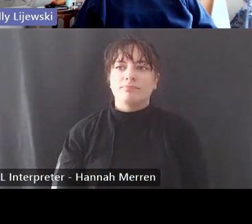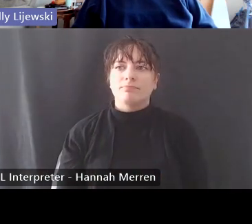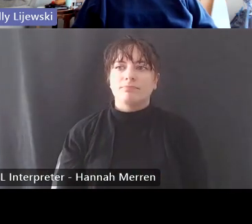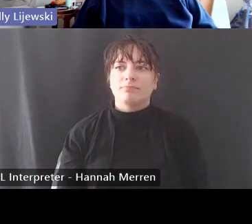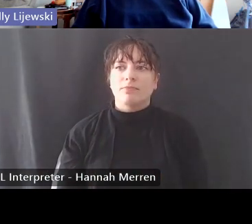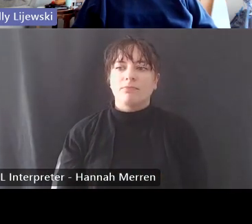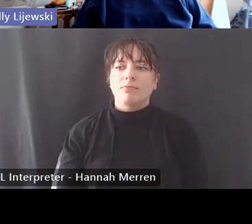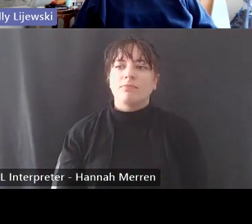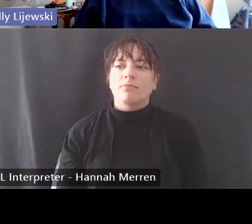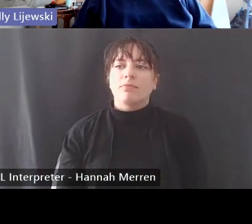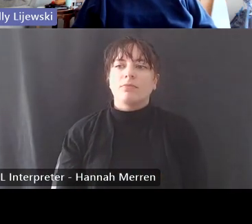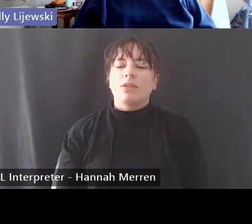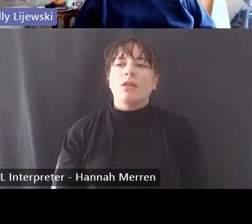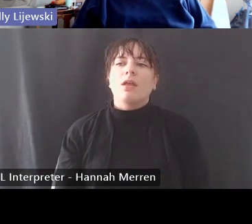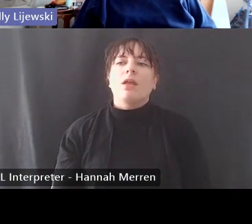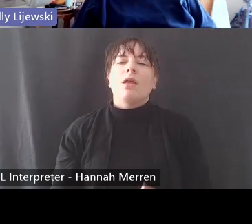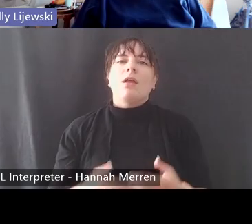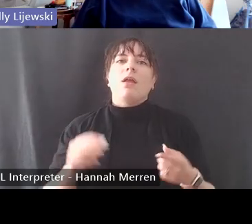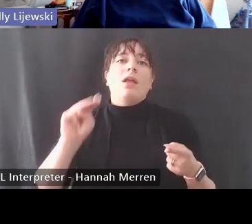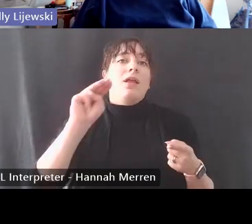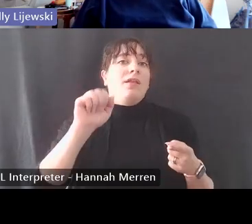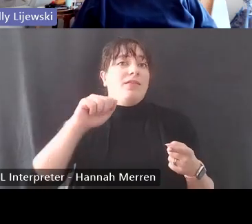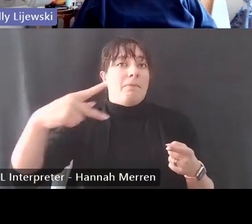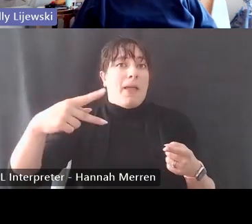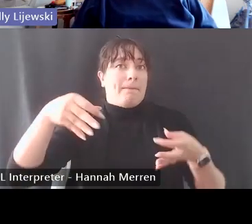The map descriptions was custom code.